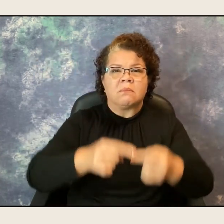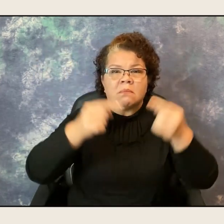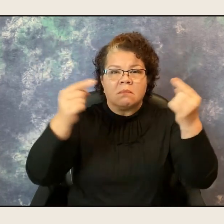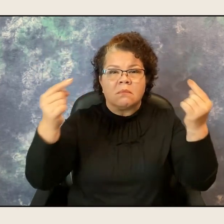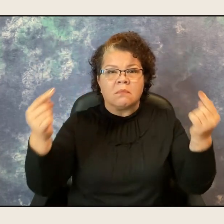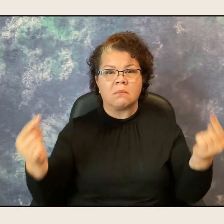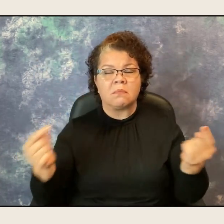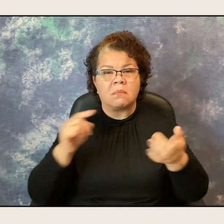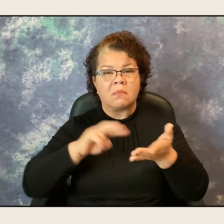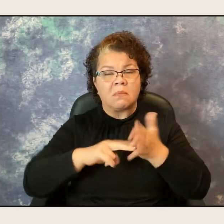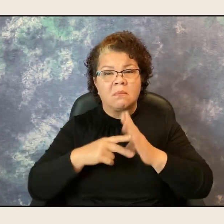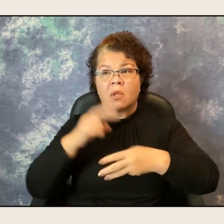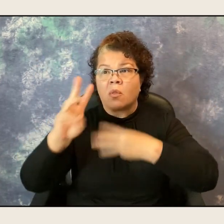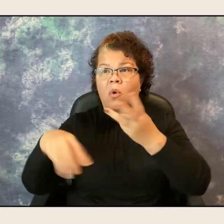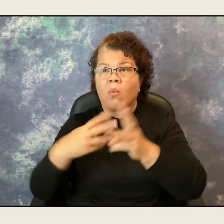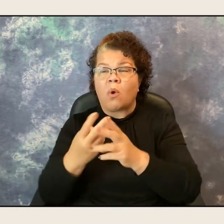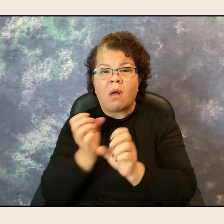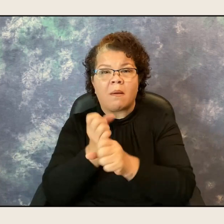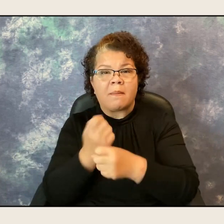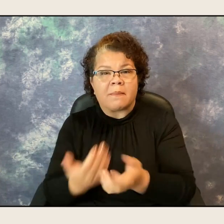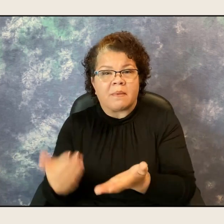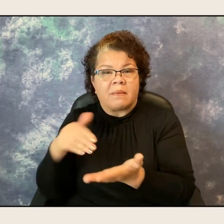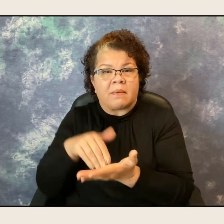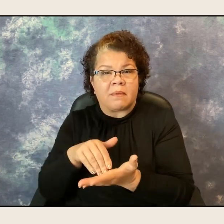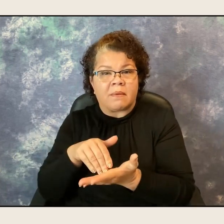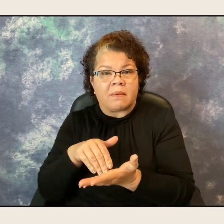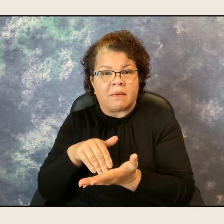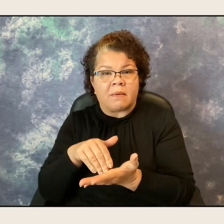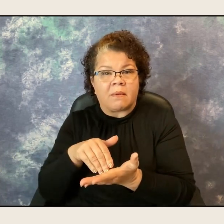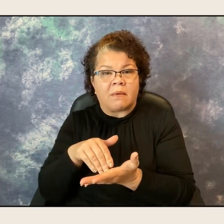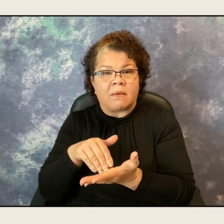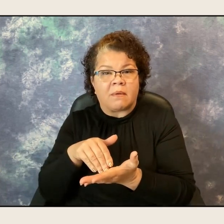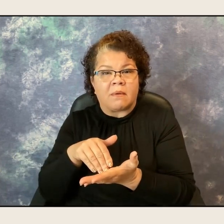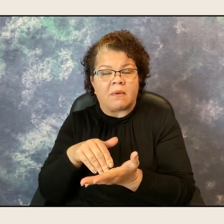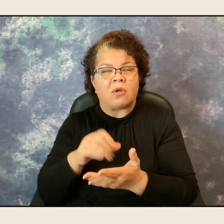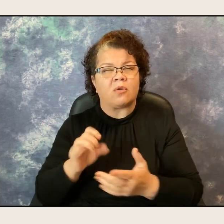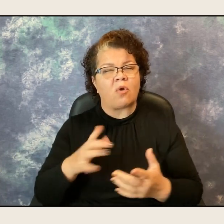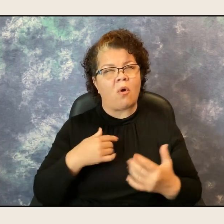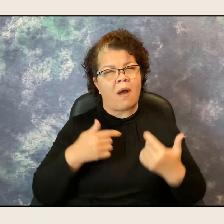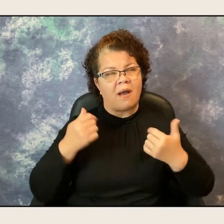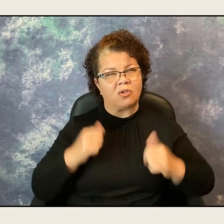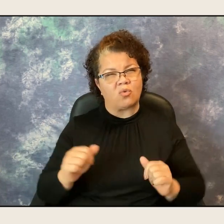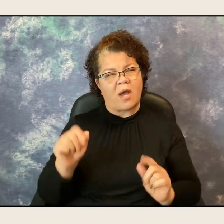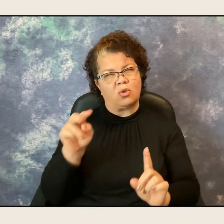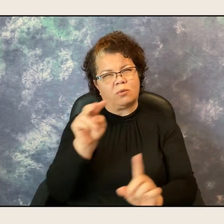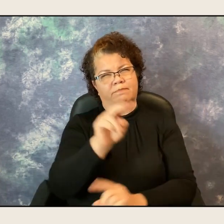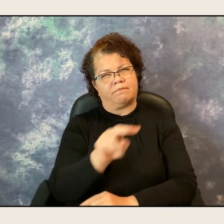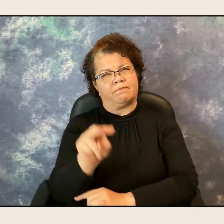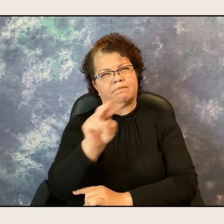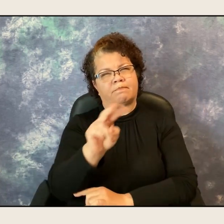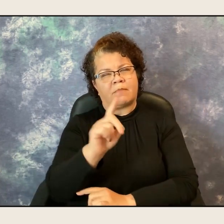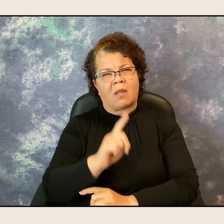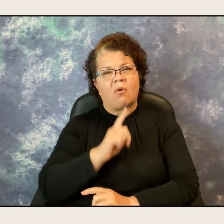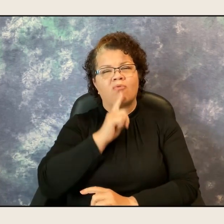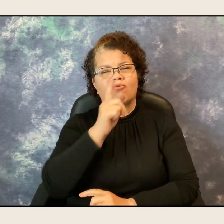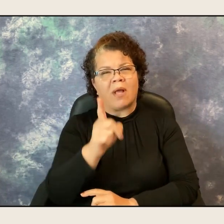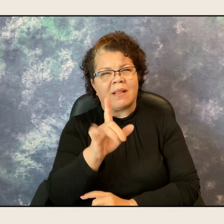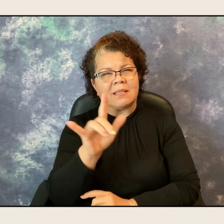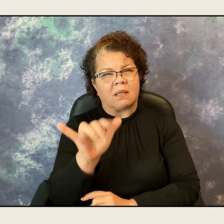So I kind of try to look at it realistically, that there's going to be this propensity